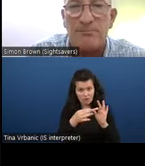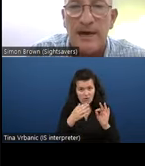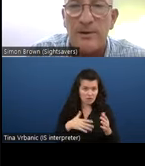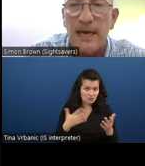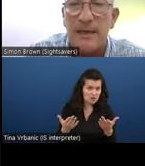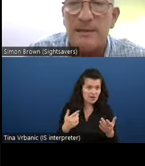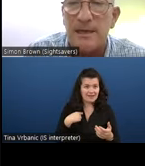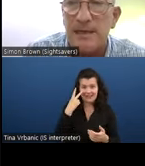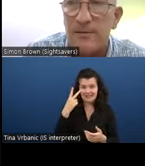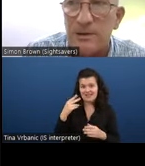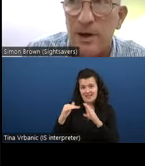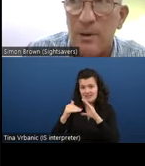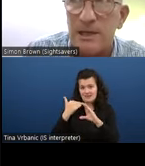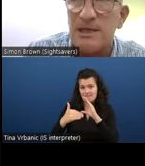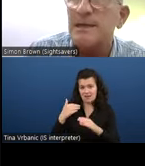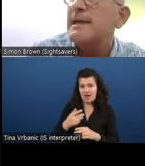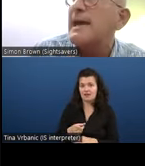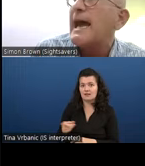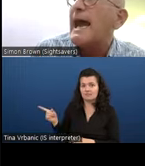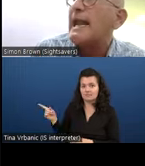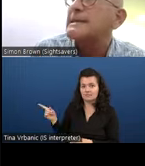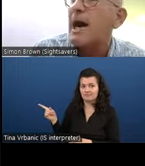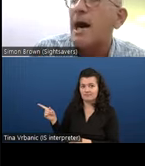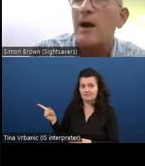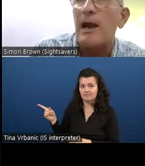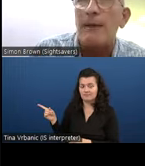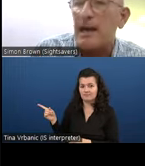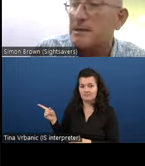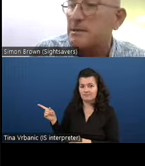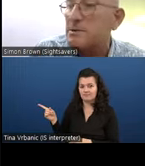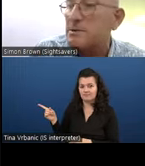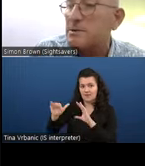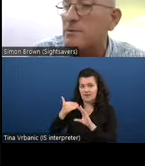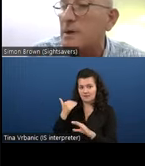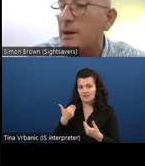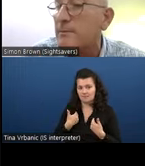s brown at sight savers dot o RG, and 12:29:33 I'll hand back to you.